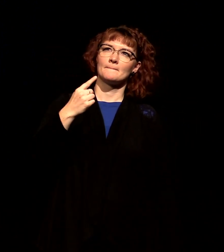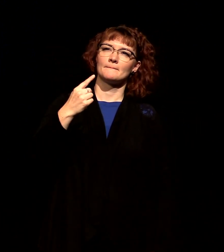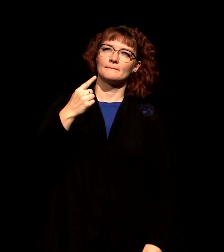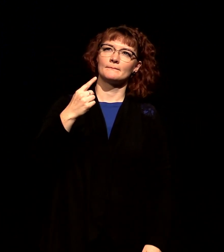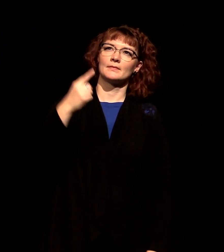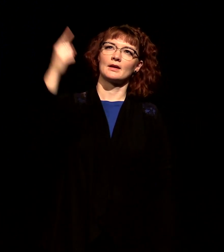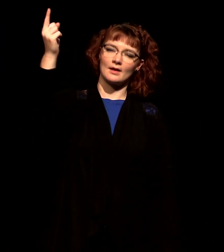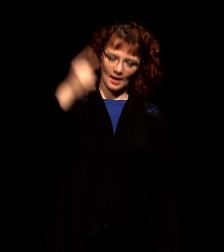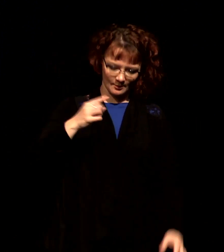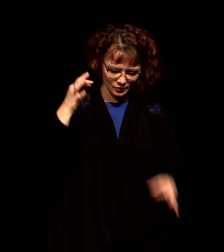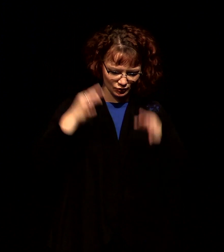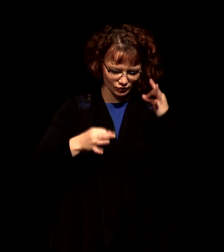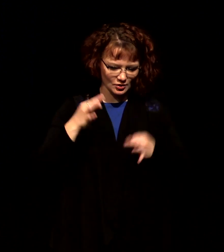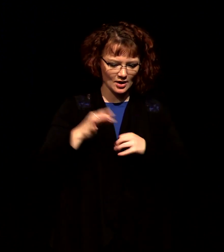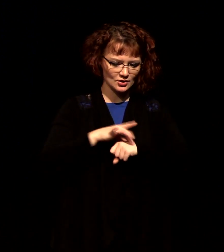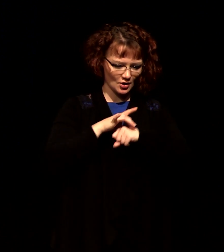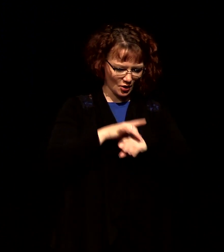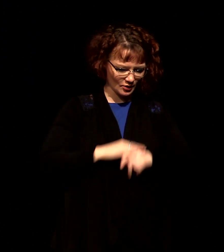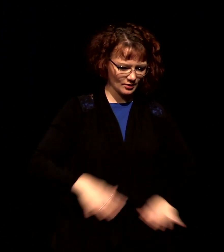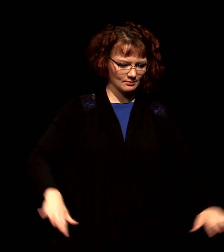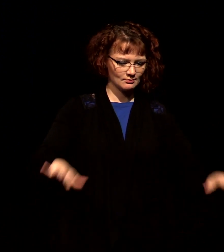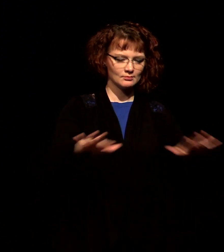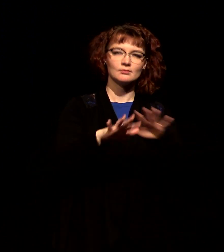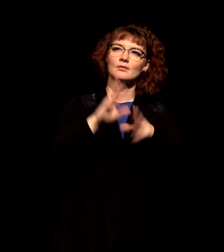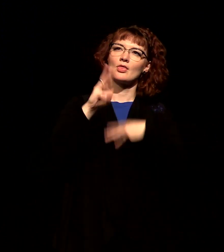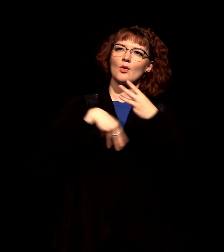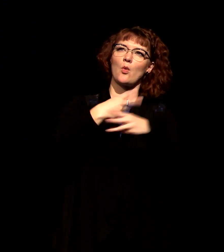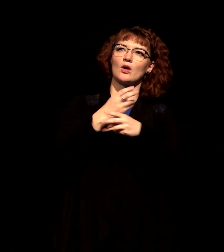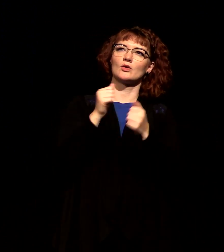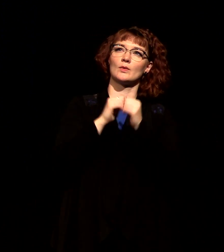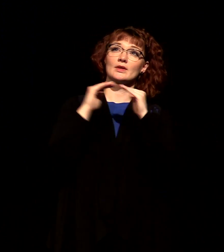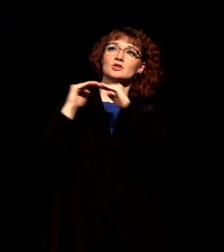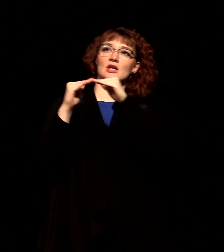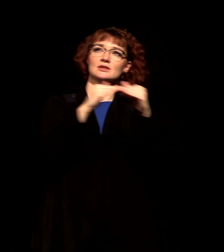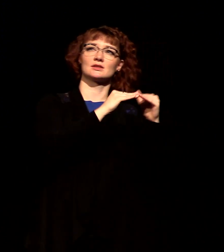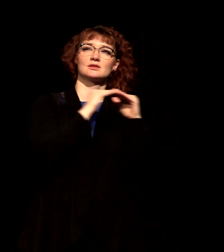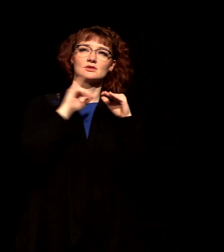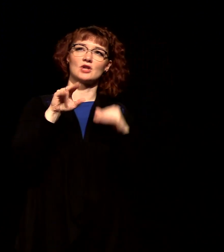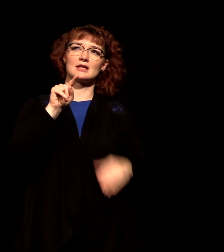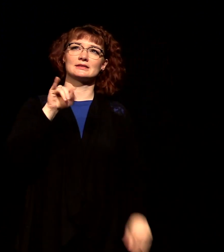judge the world with justice and the nations with his truth. This